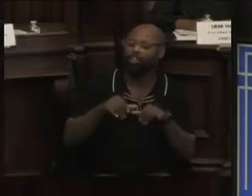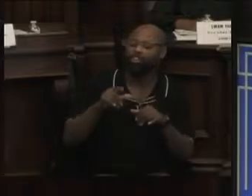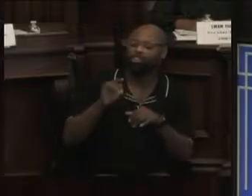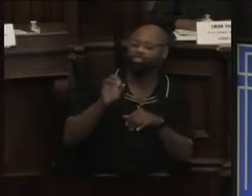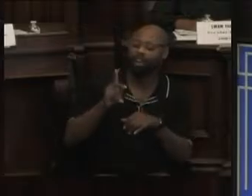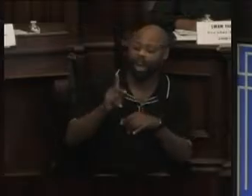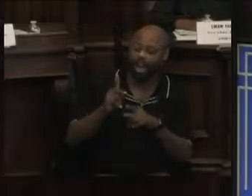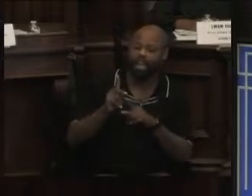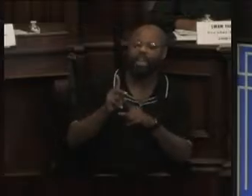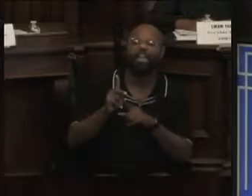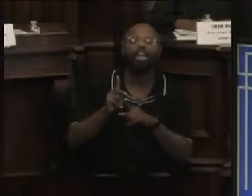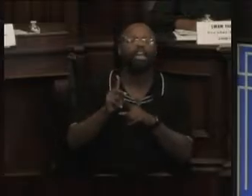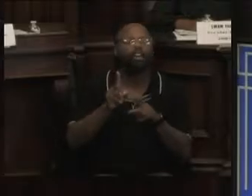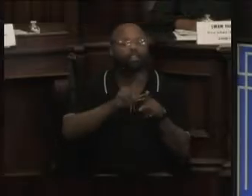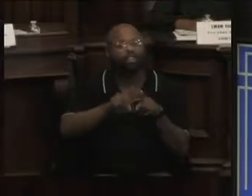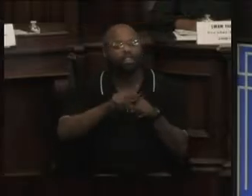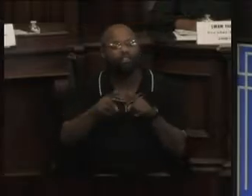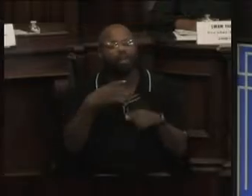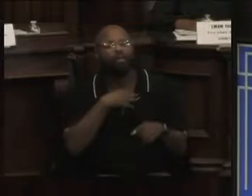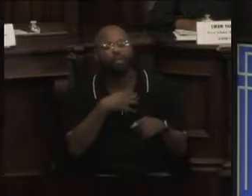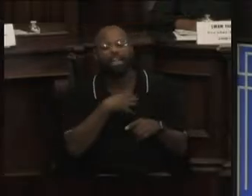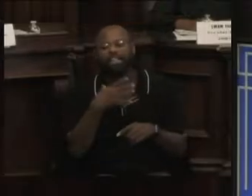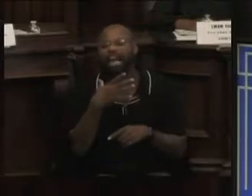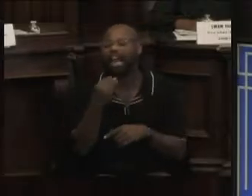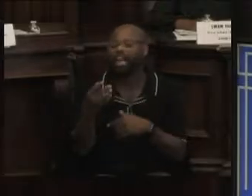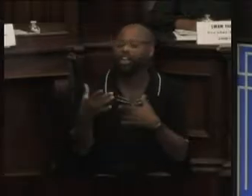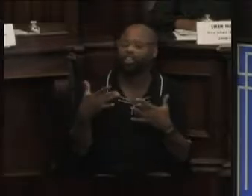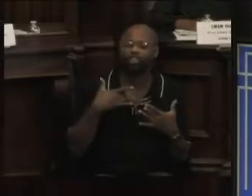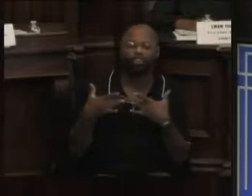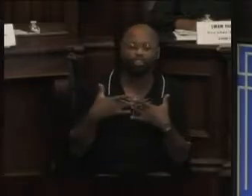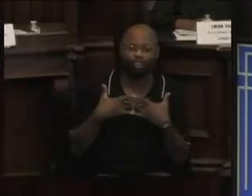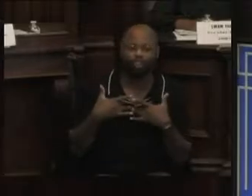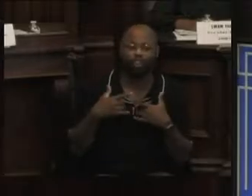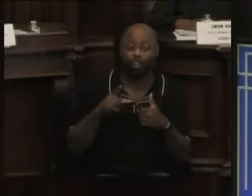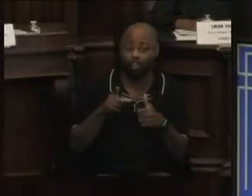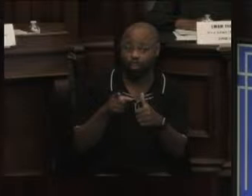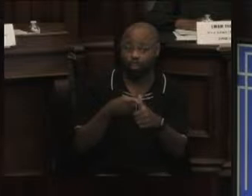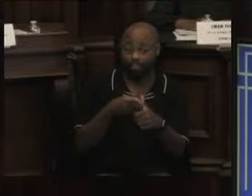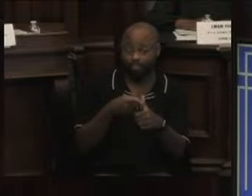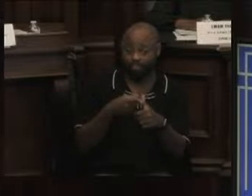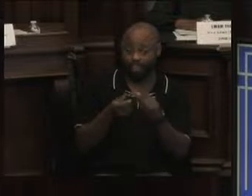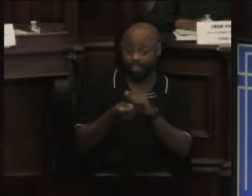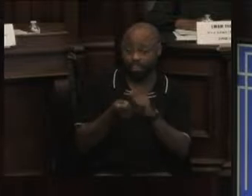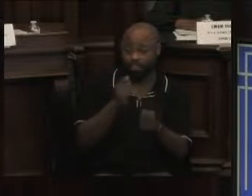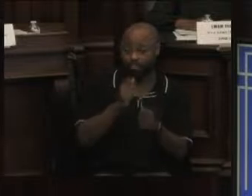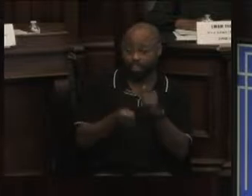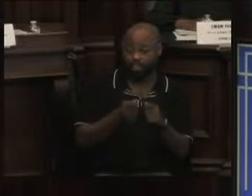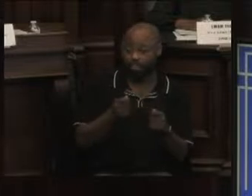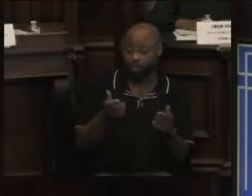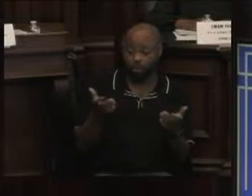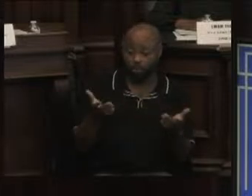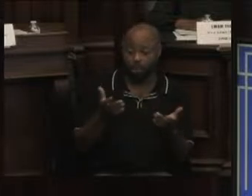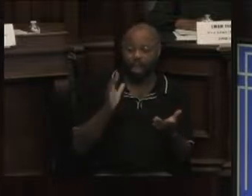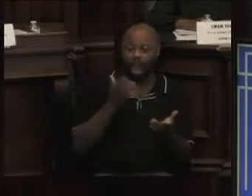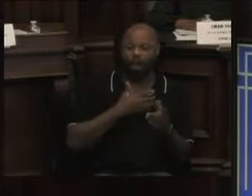complaint and pattern tracking, tracking trends across